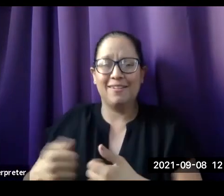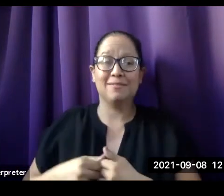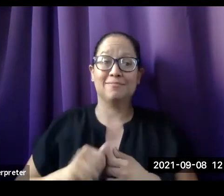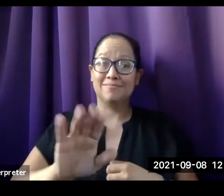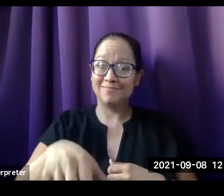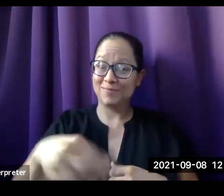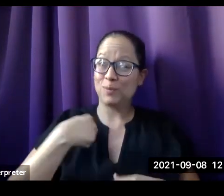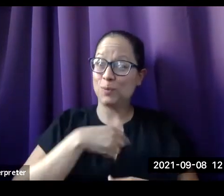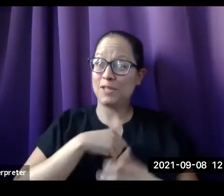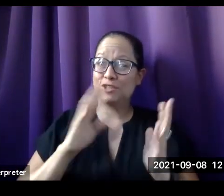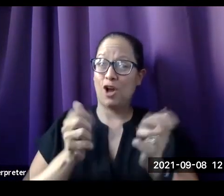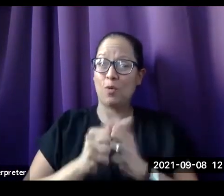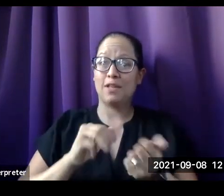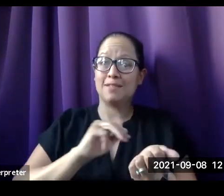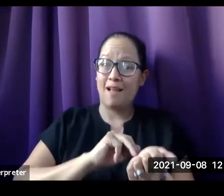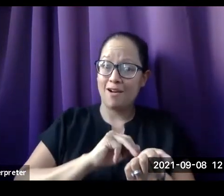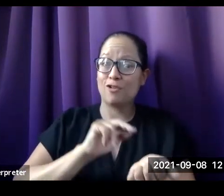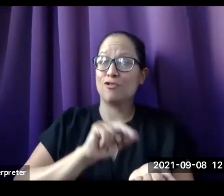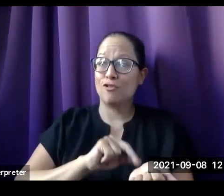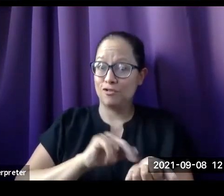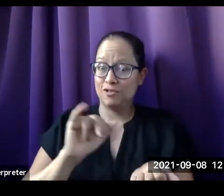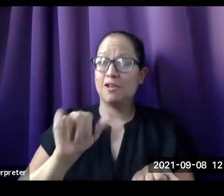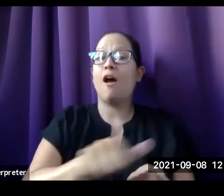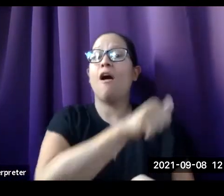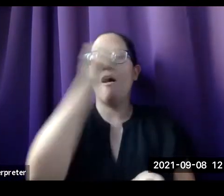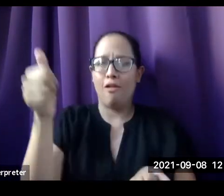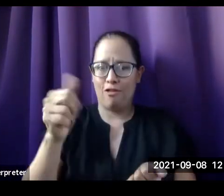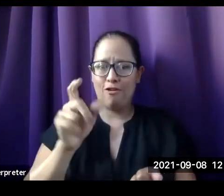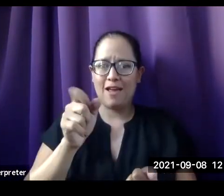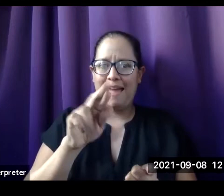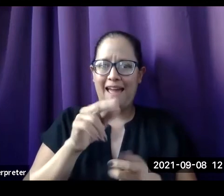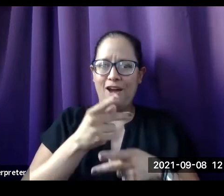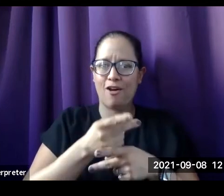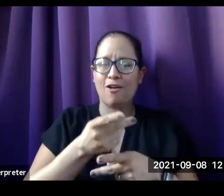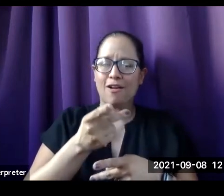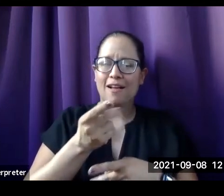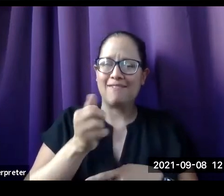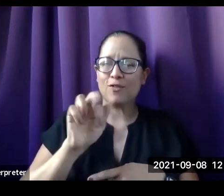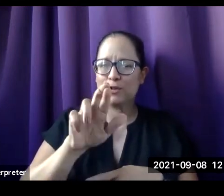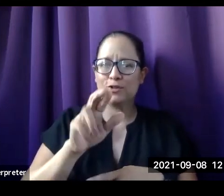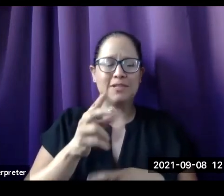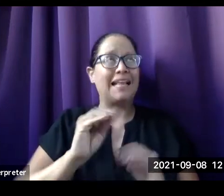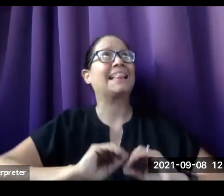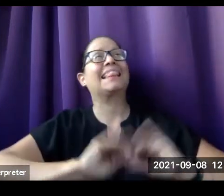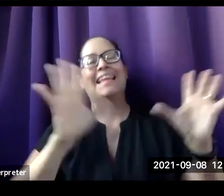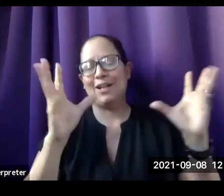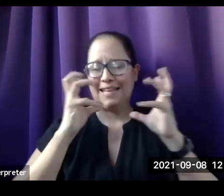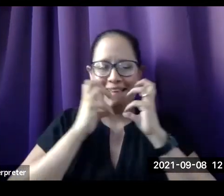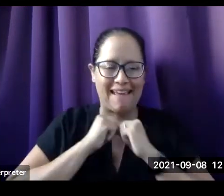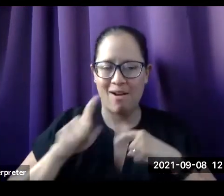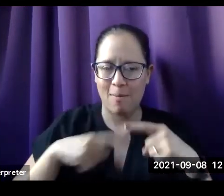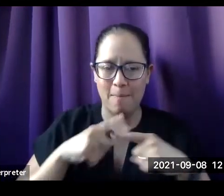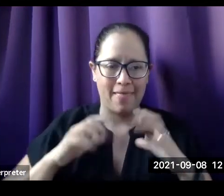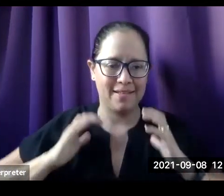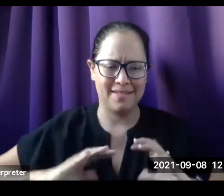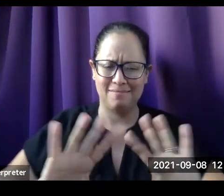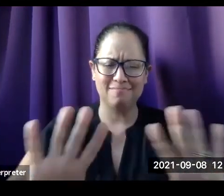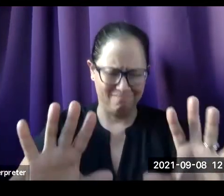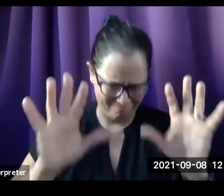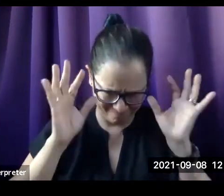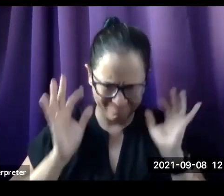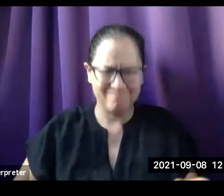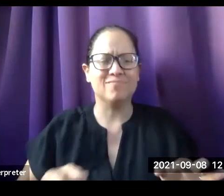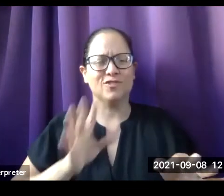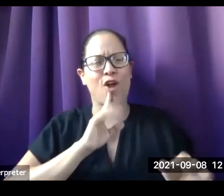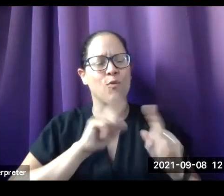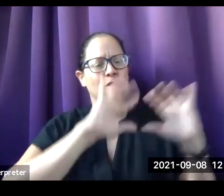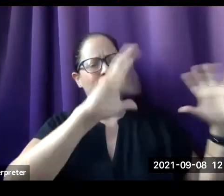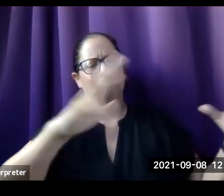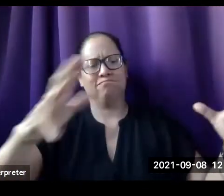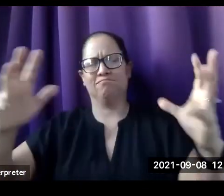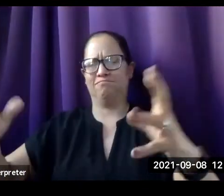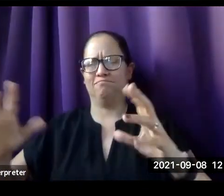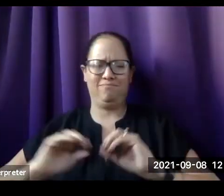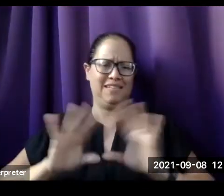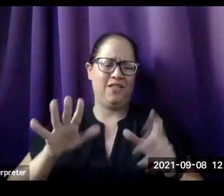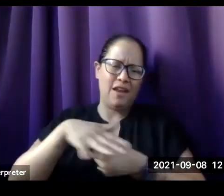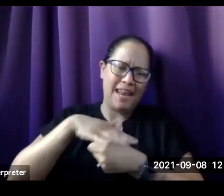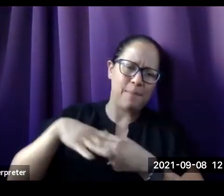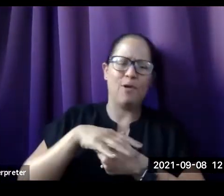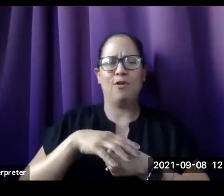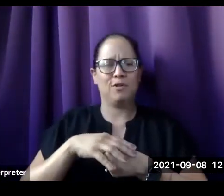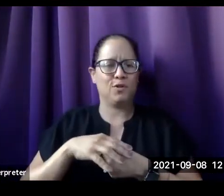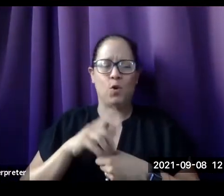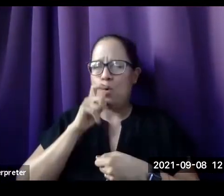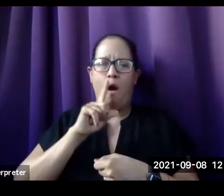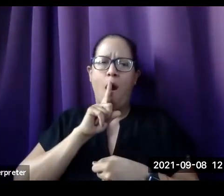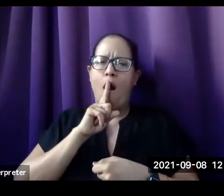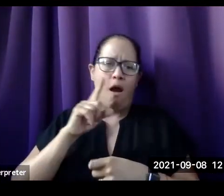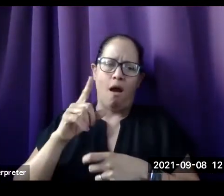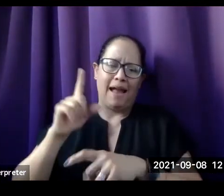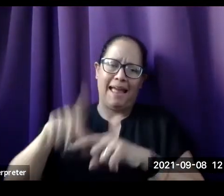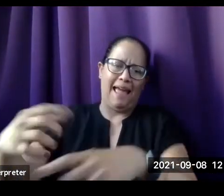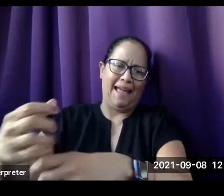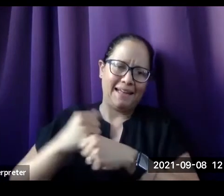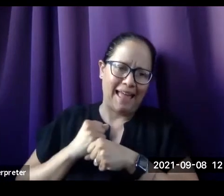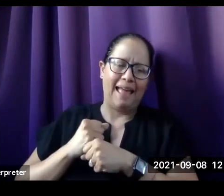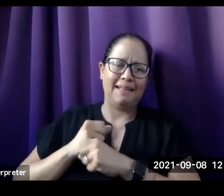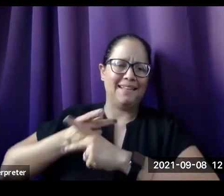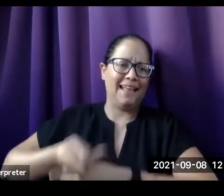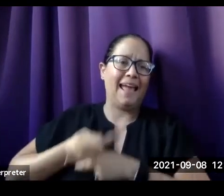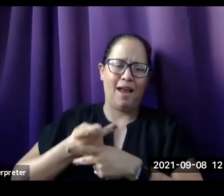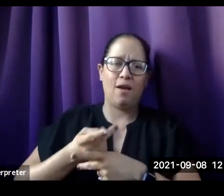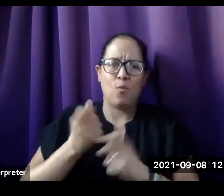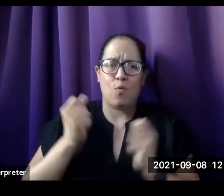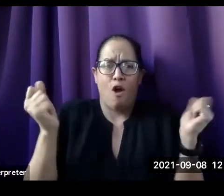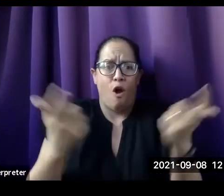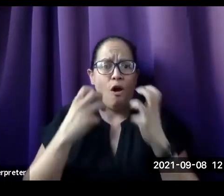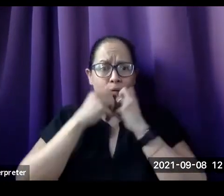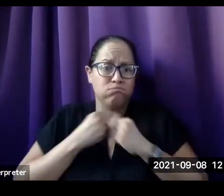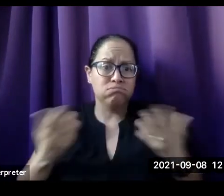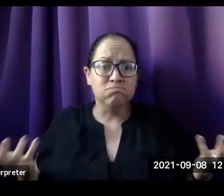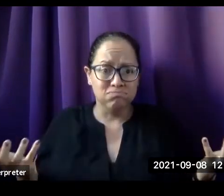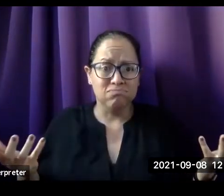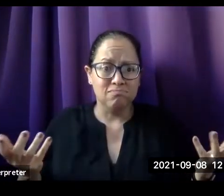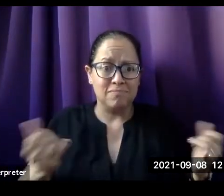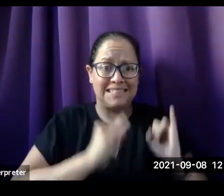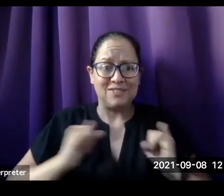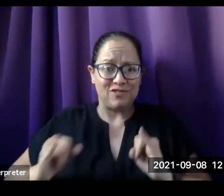doctors and nurses and other caregivers and public officials who clearly care about the citizens in their neighborhoods. The residents of their of their neighborhoods, who aren't able to get care at the individual level we all care, But that's not enough